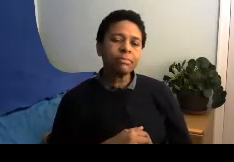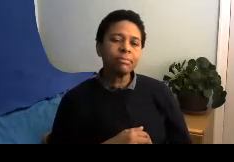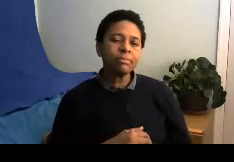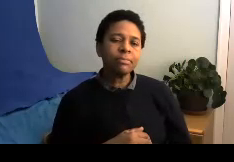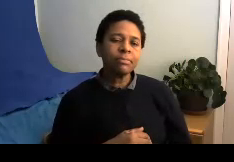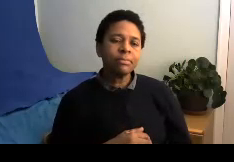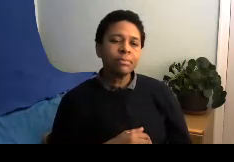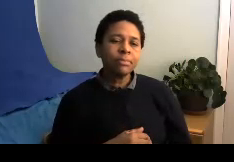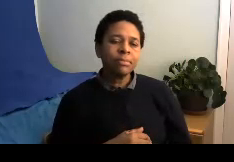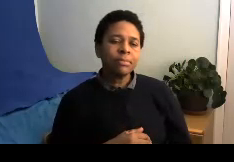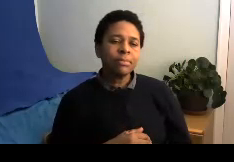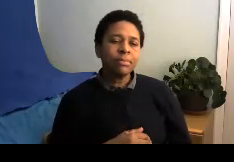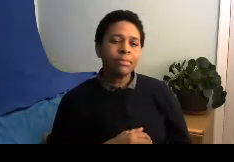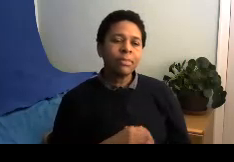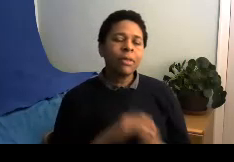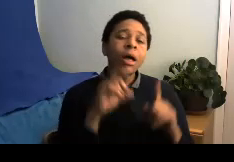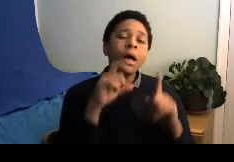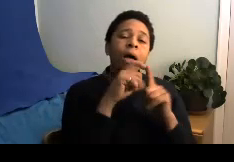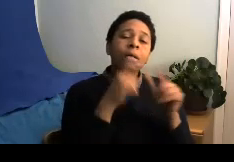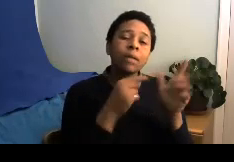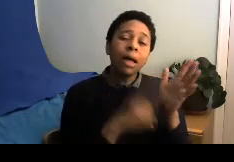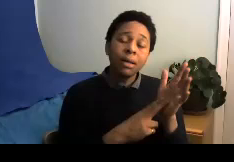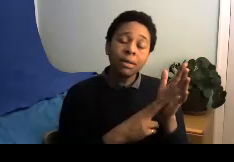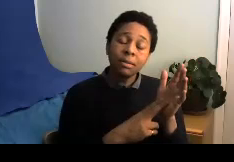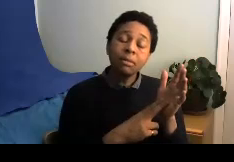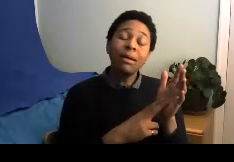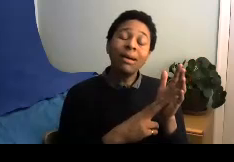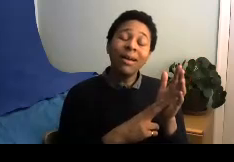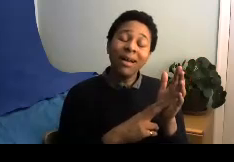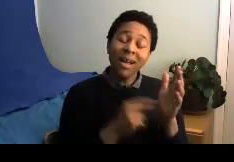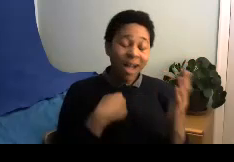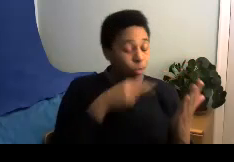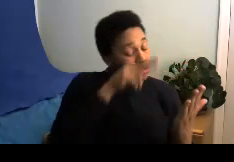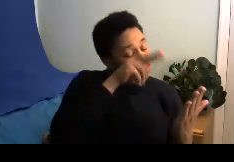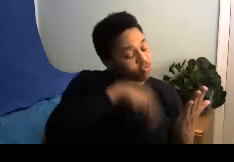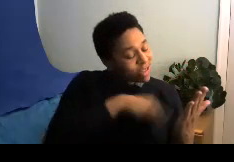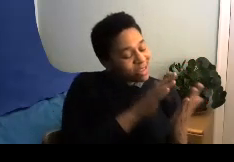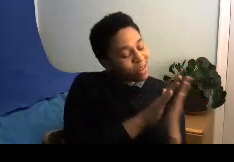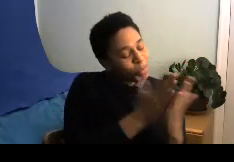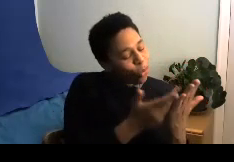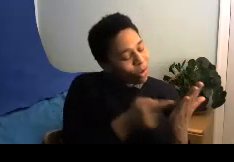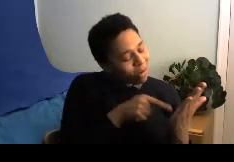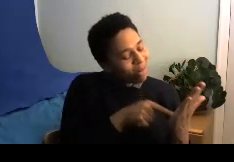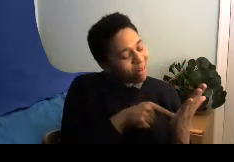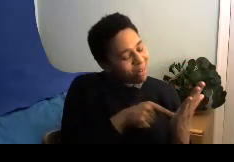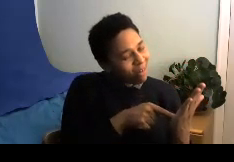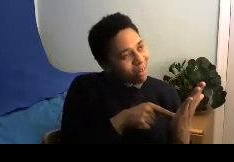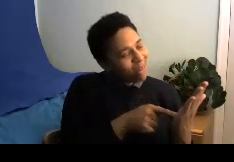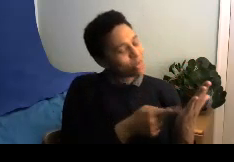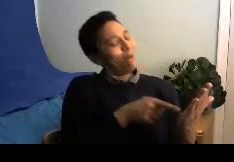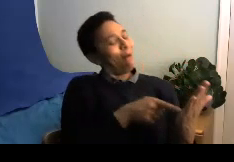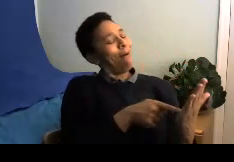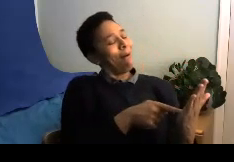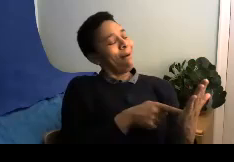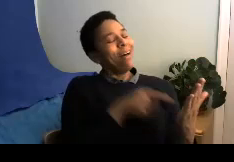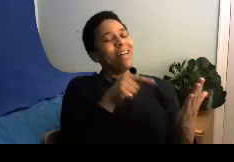Dan: It's that moment in the novel, which is a kind of a, an amazing, kind of medieval theological debate about what is